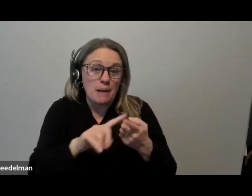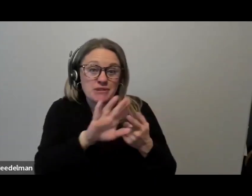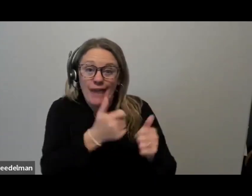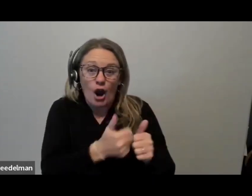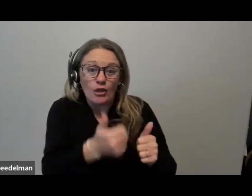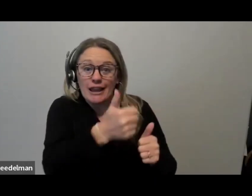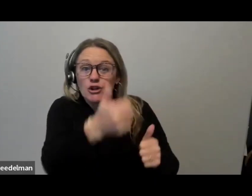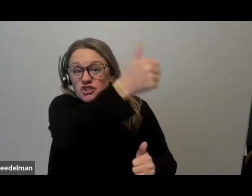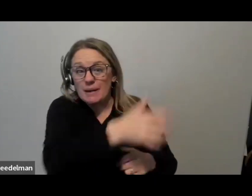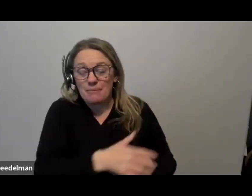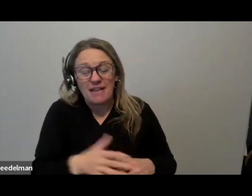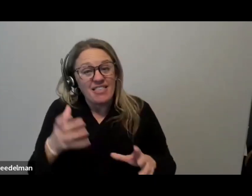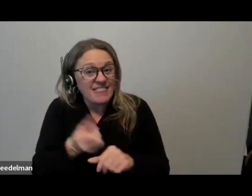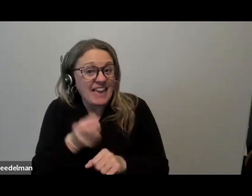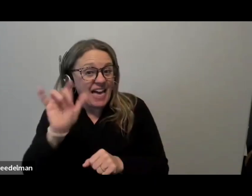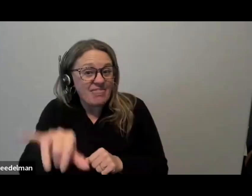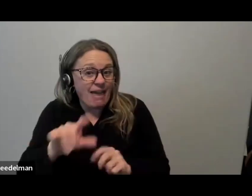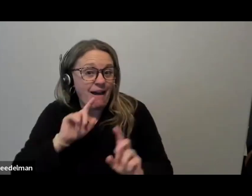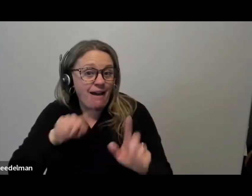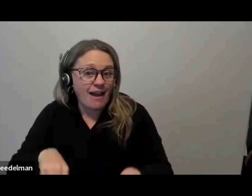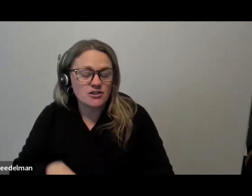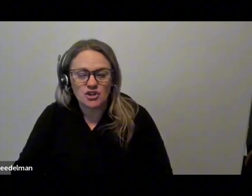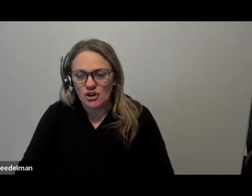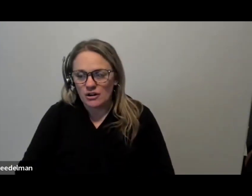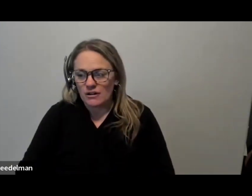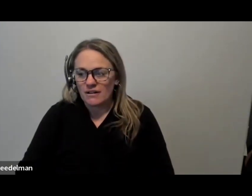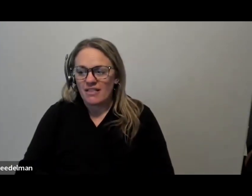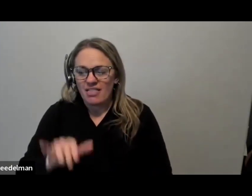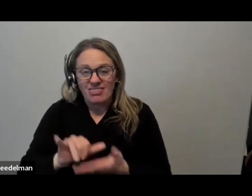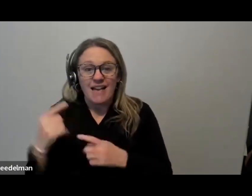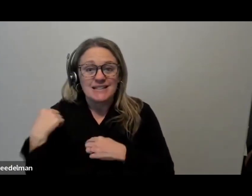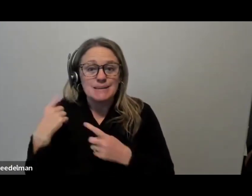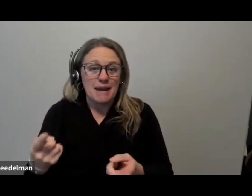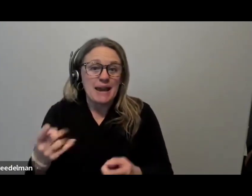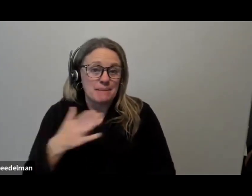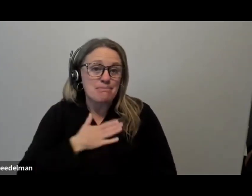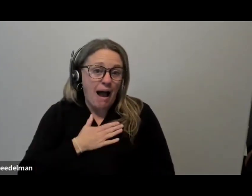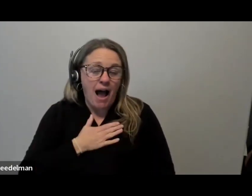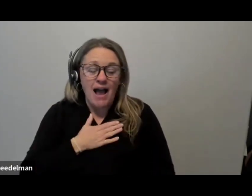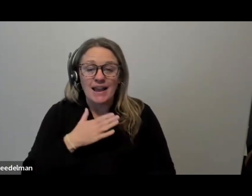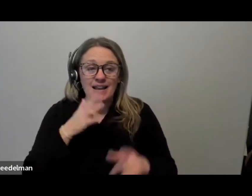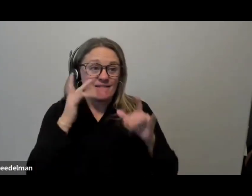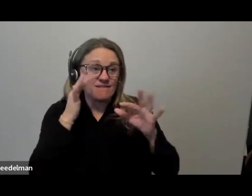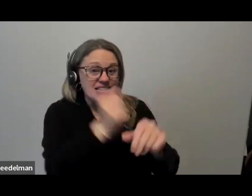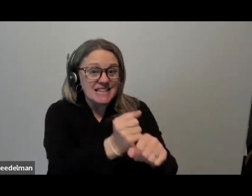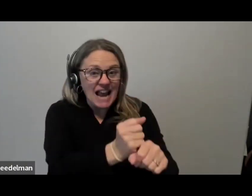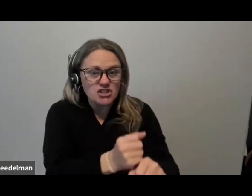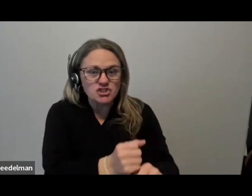And so I think that's been my, my my fascination is and witnessing over time